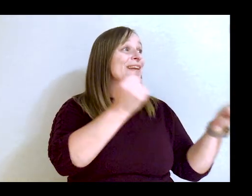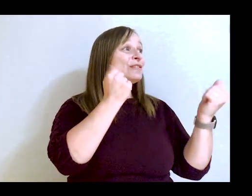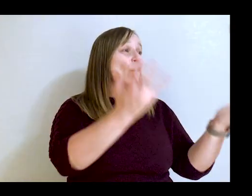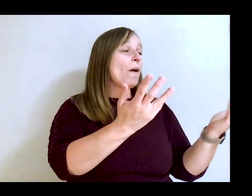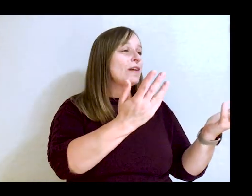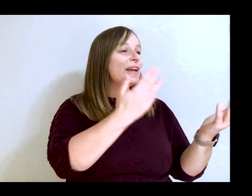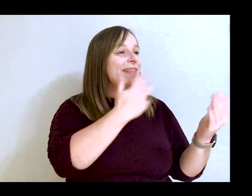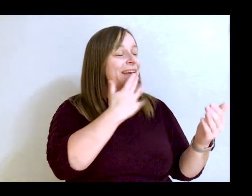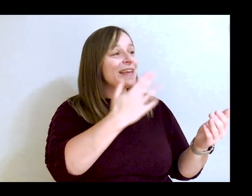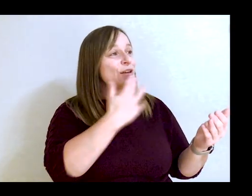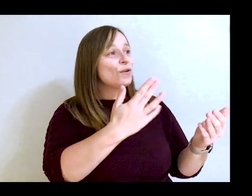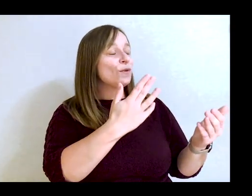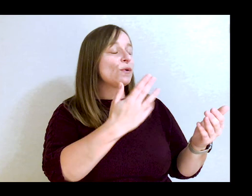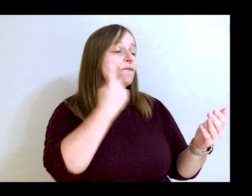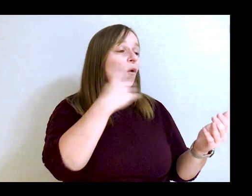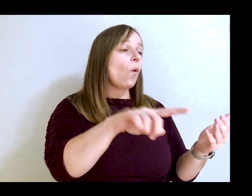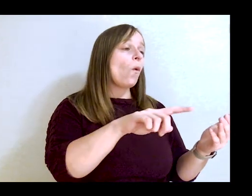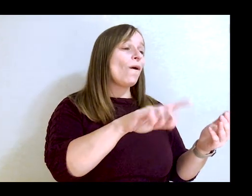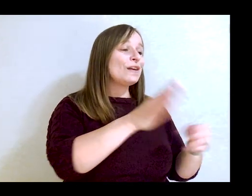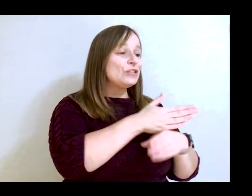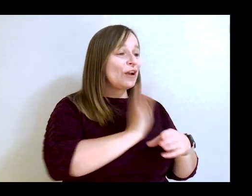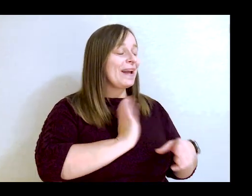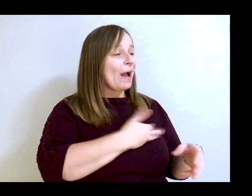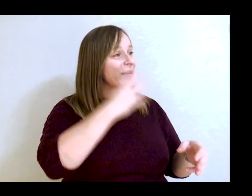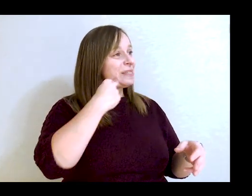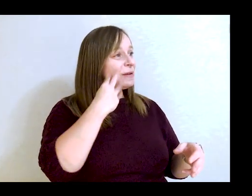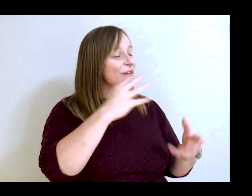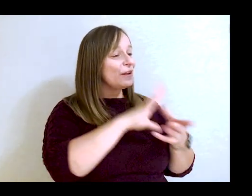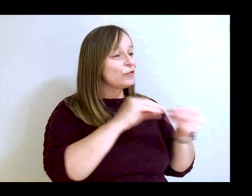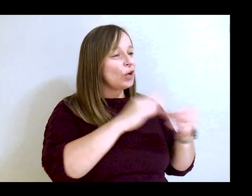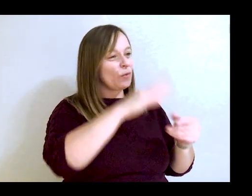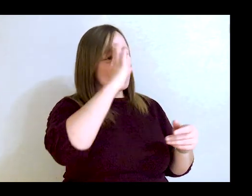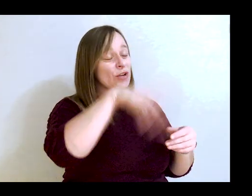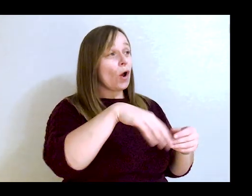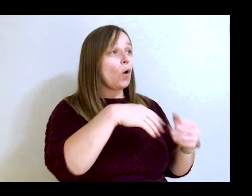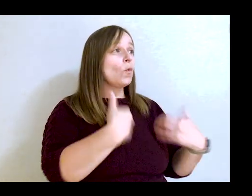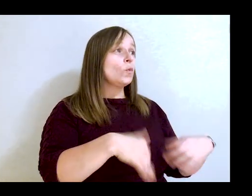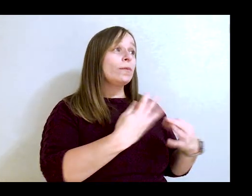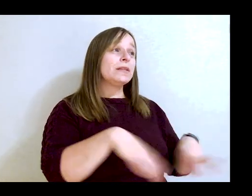M: Thank you very much. And thank you for sharing our experience because we know that it's so